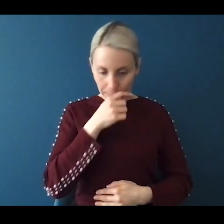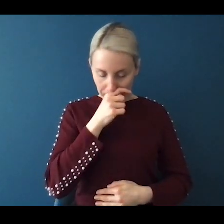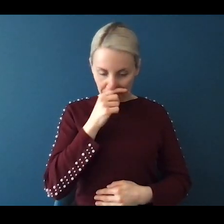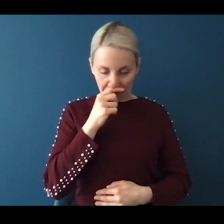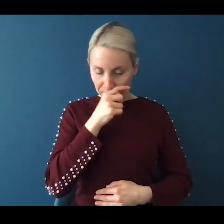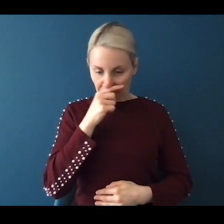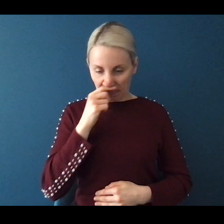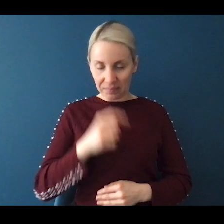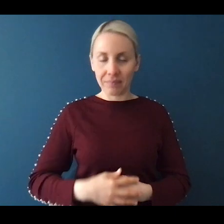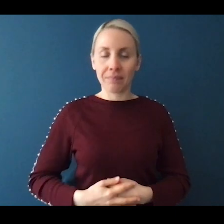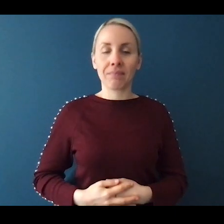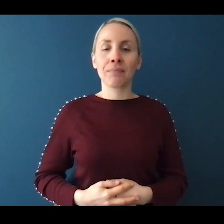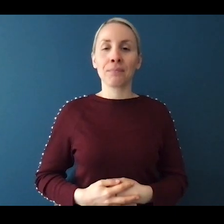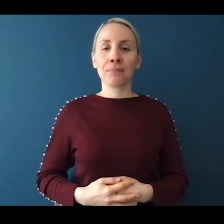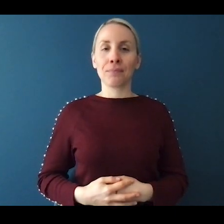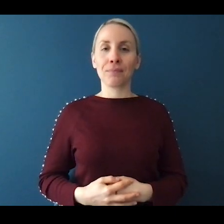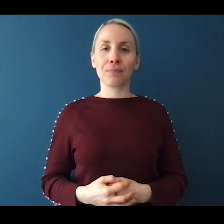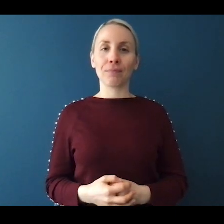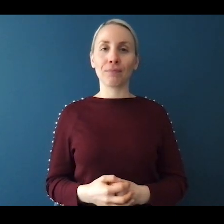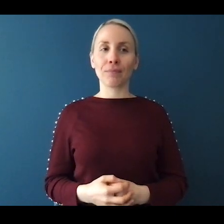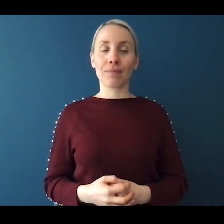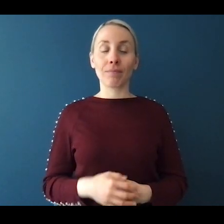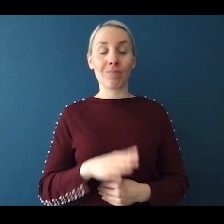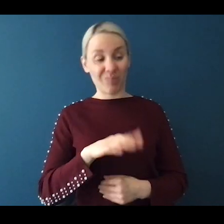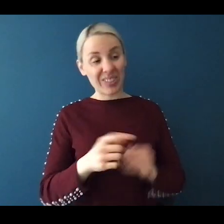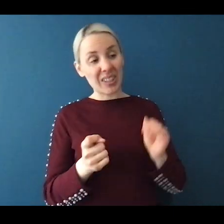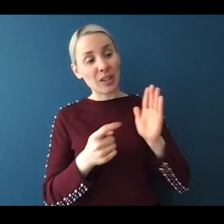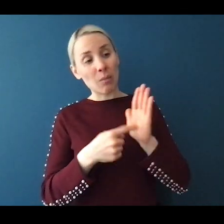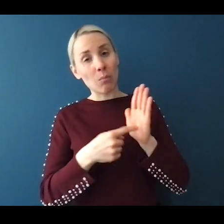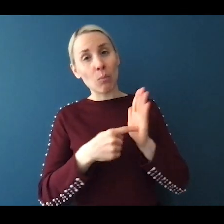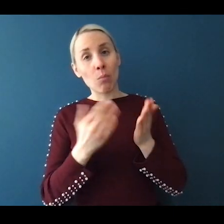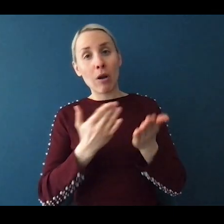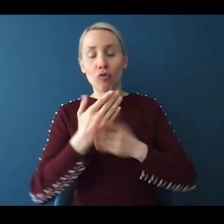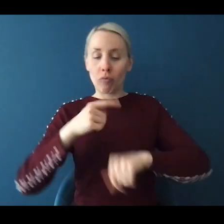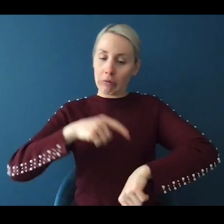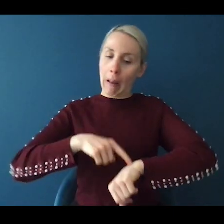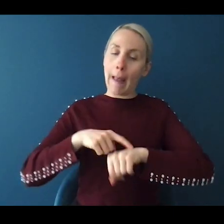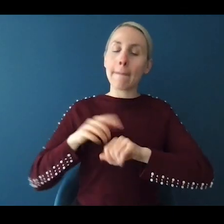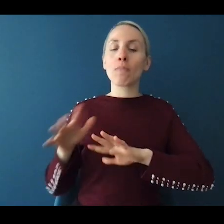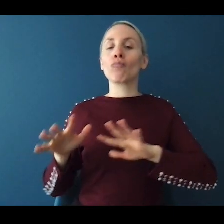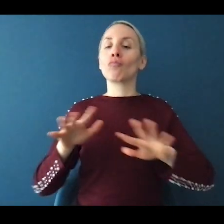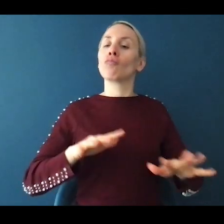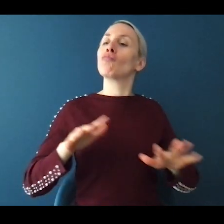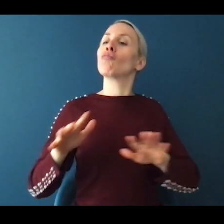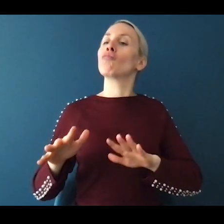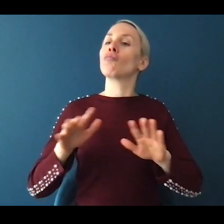that time and that focus and support around you for things to change somebody very close